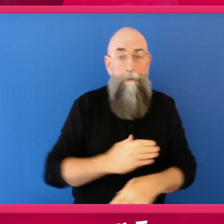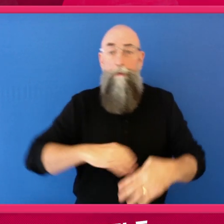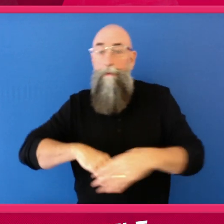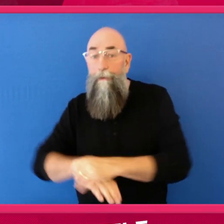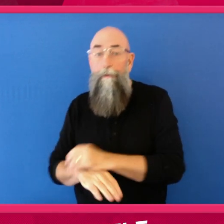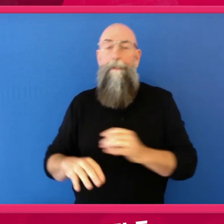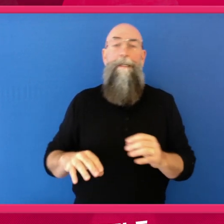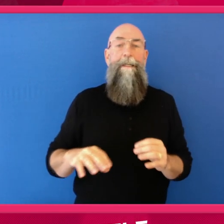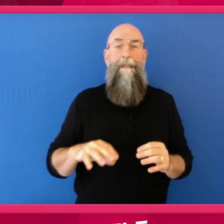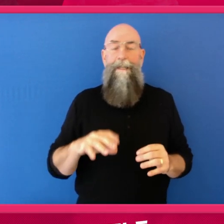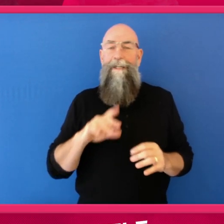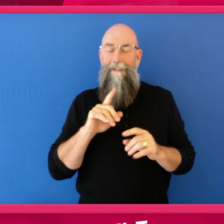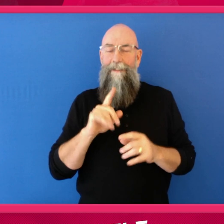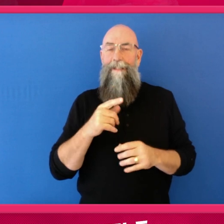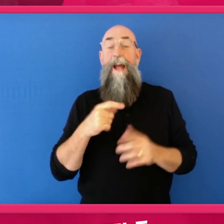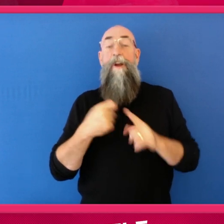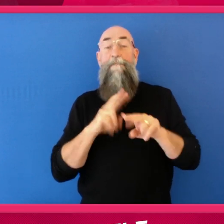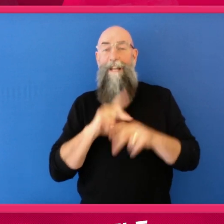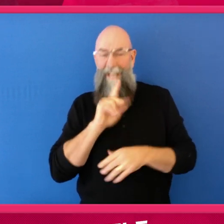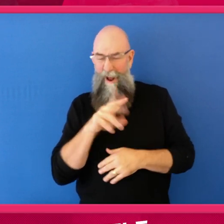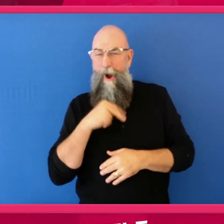that clap as well when you're up against, when you're heading to the blocks for the